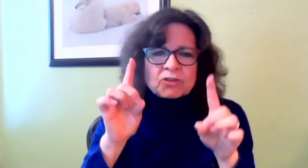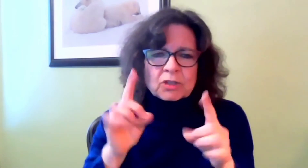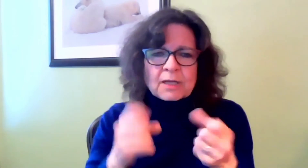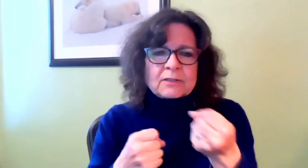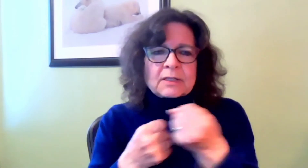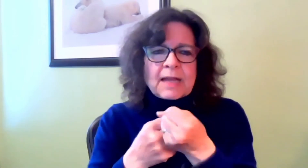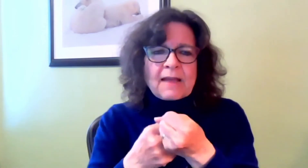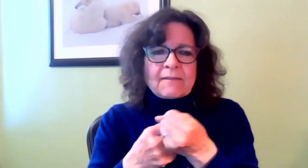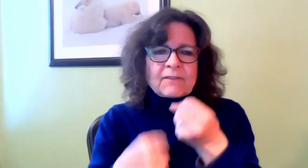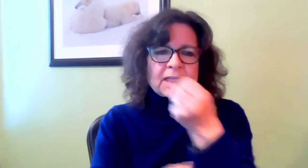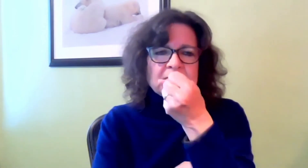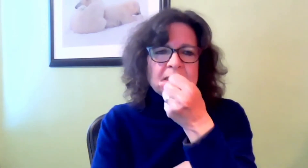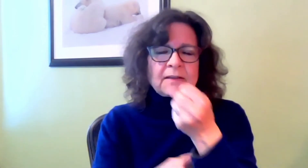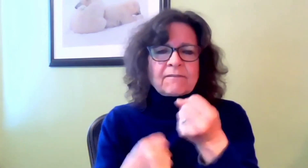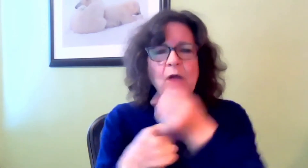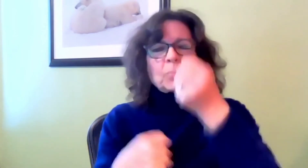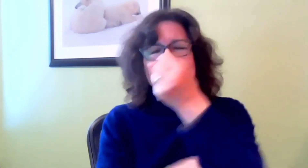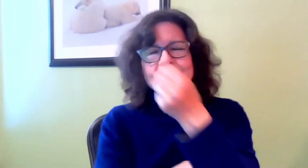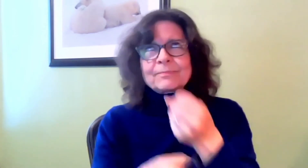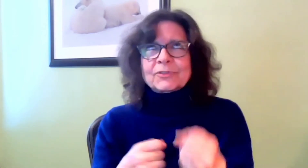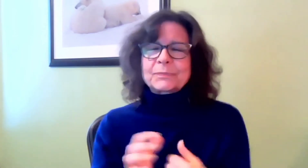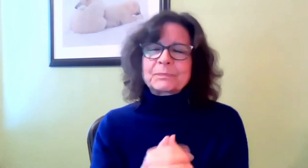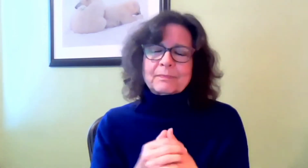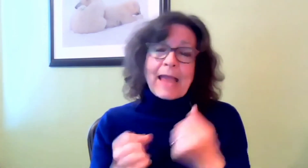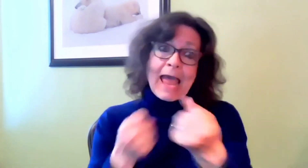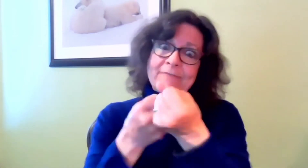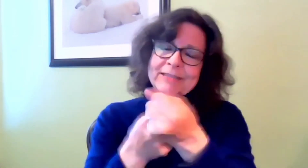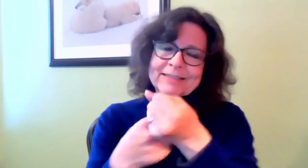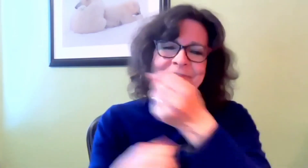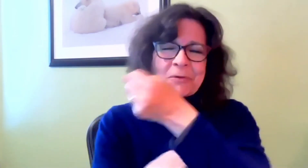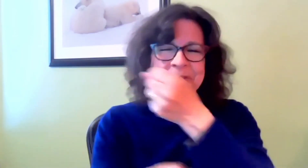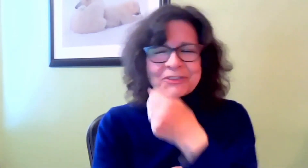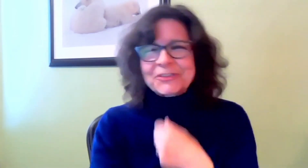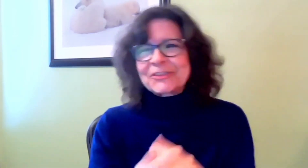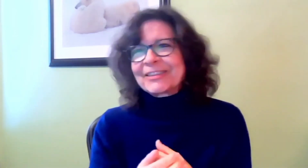and DEAF (Deafness Education and Advocacy Foundation),